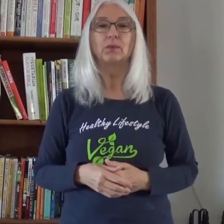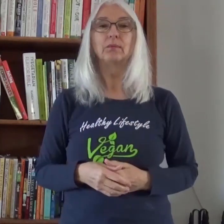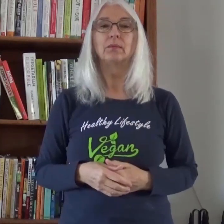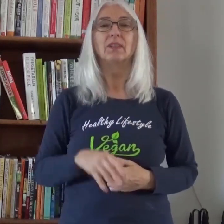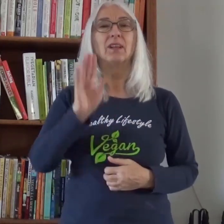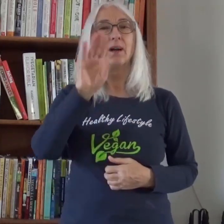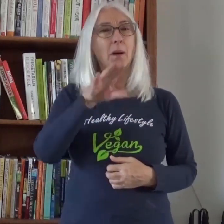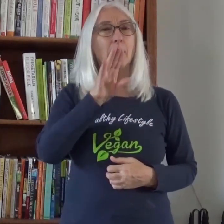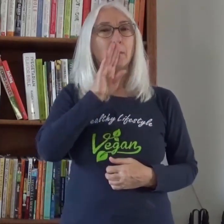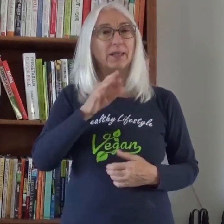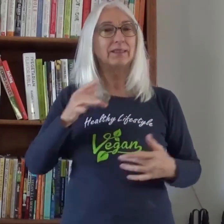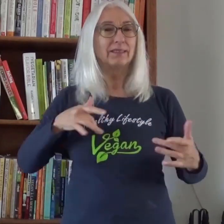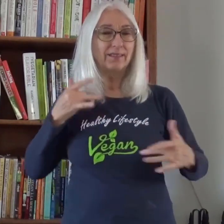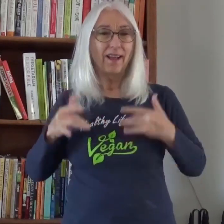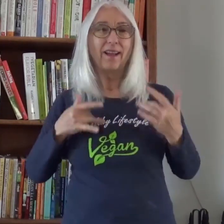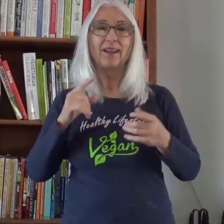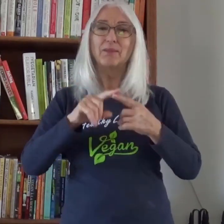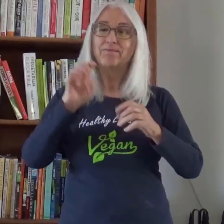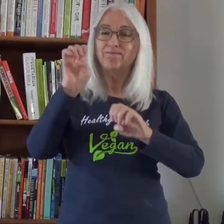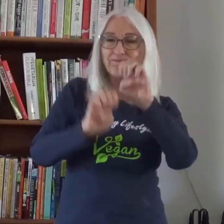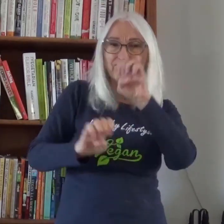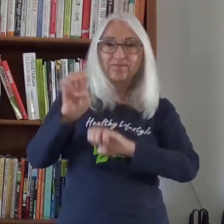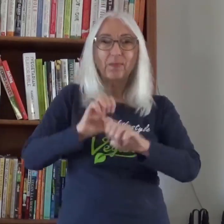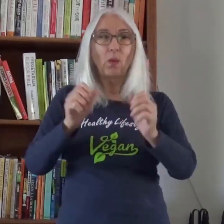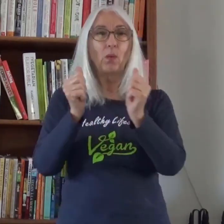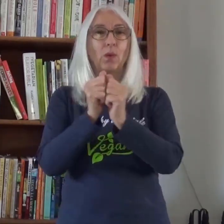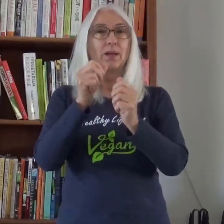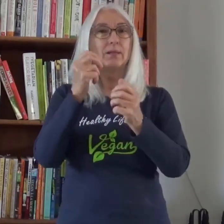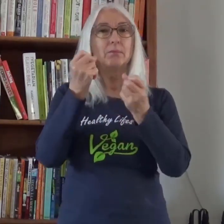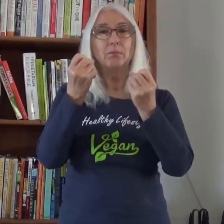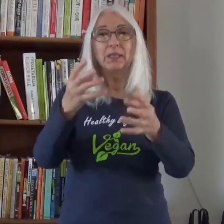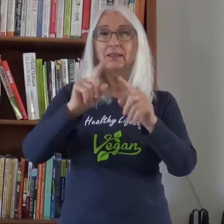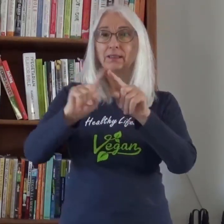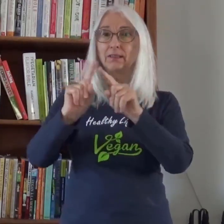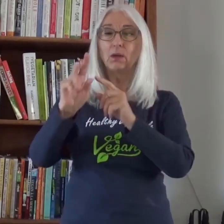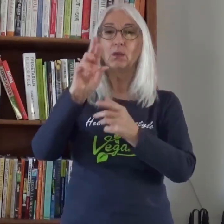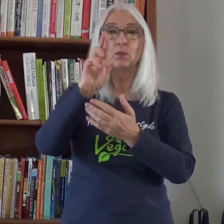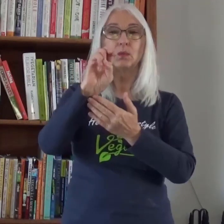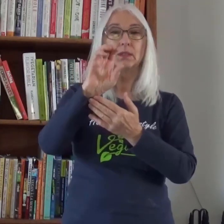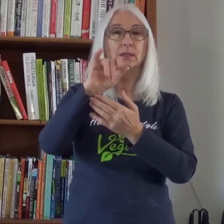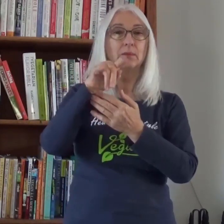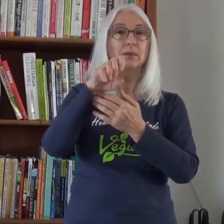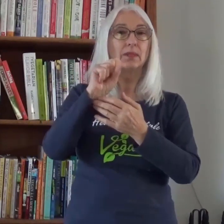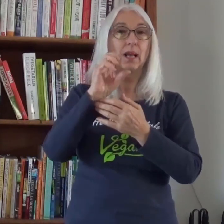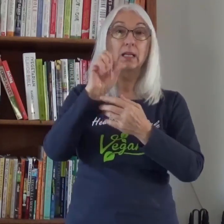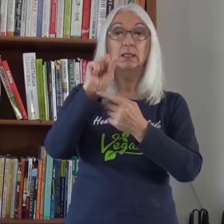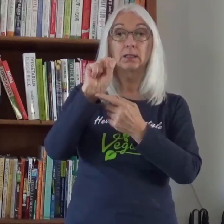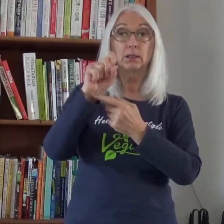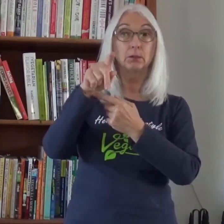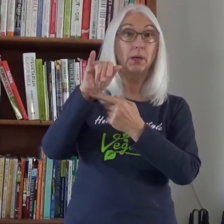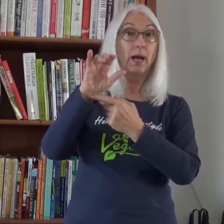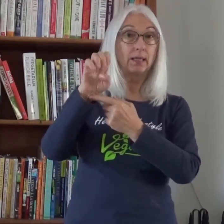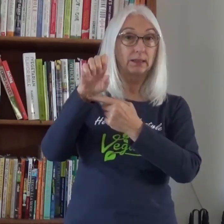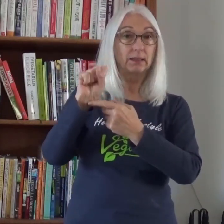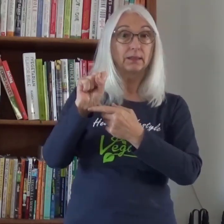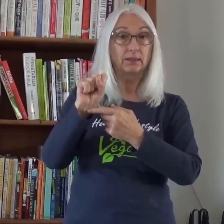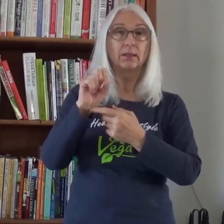Be excited to experiment with many different recipes and spices.